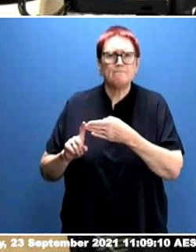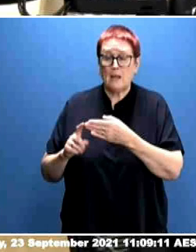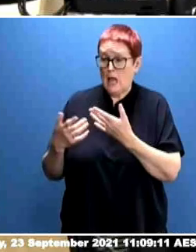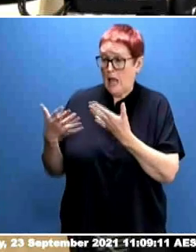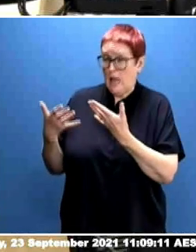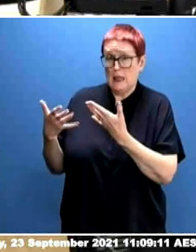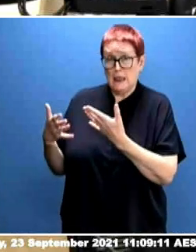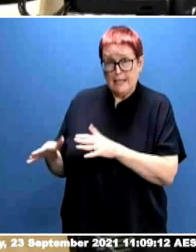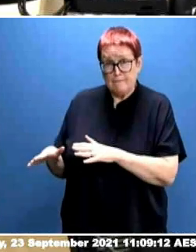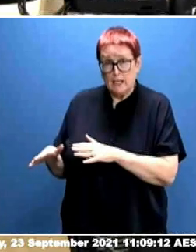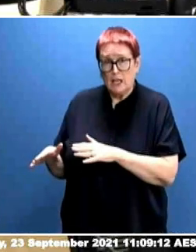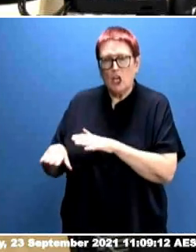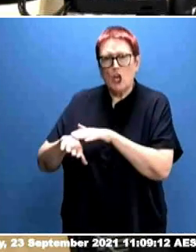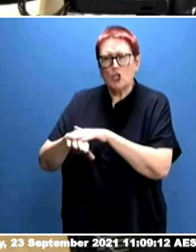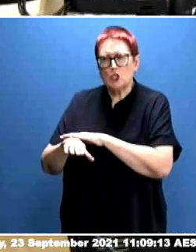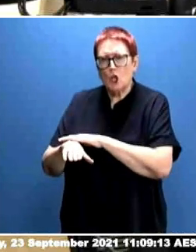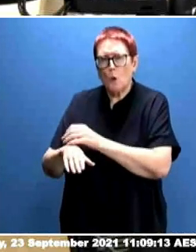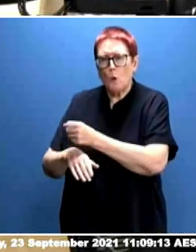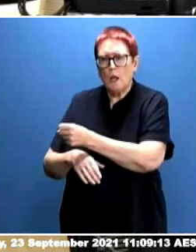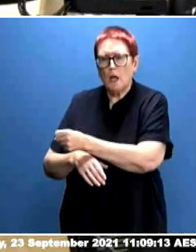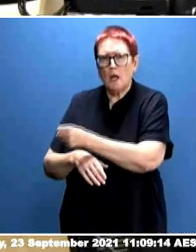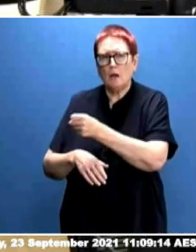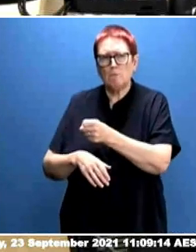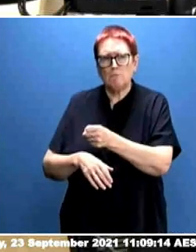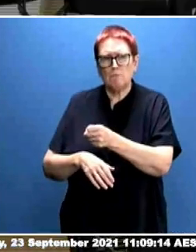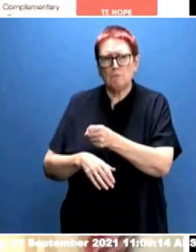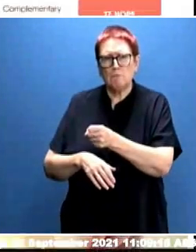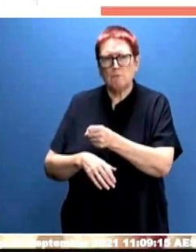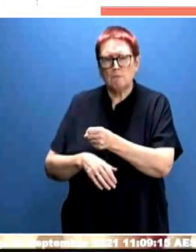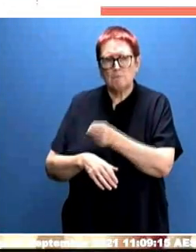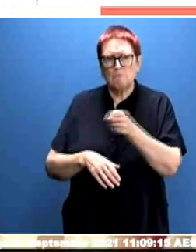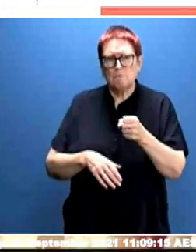or the step-down concept of how that fits